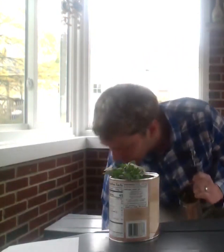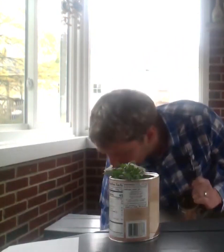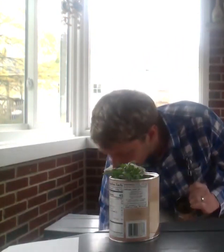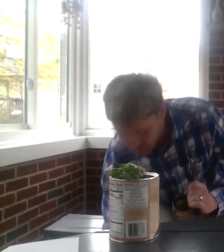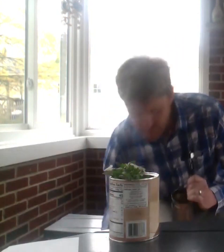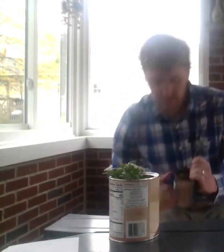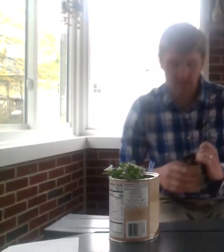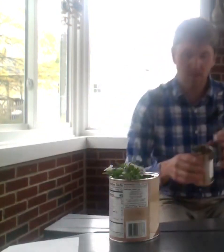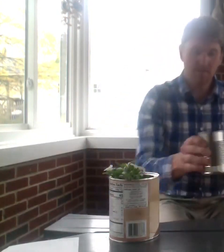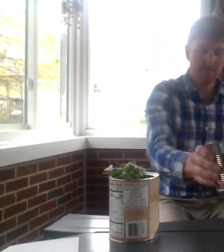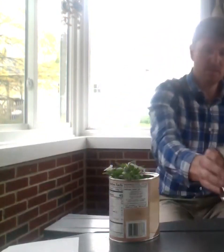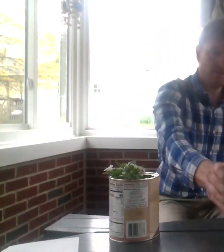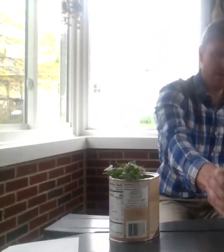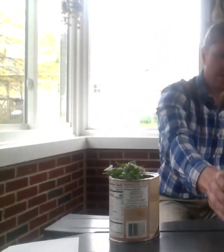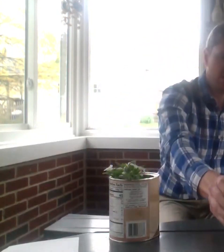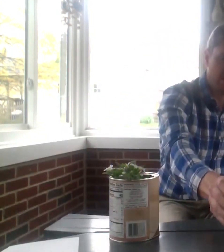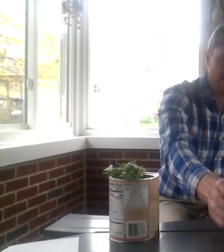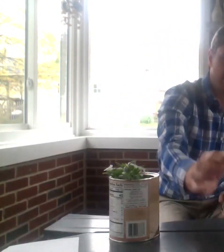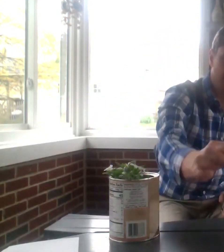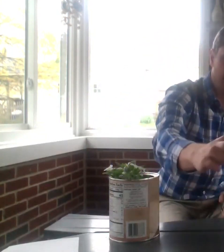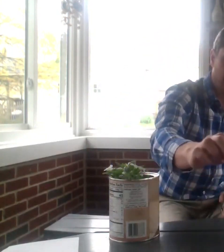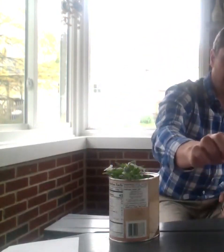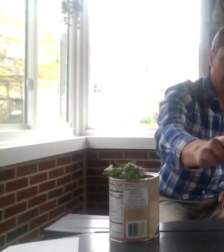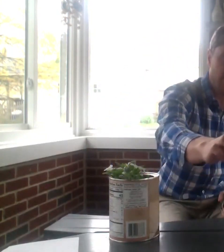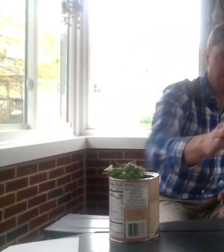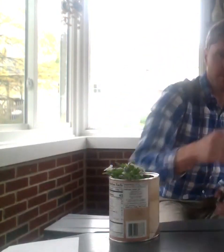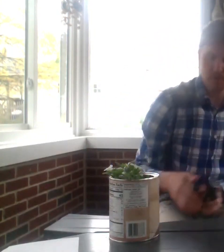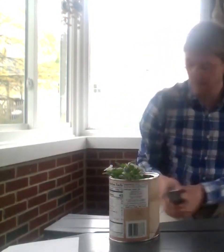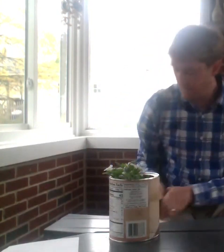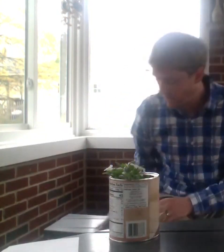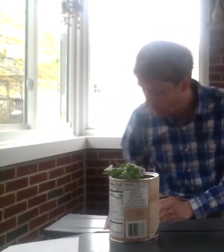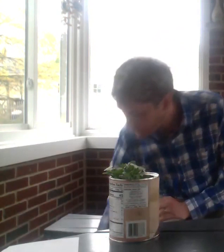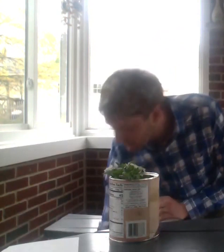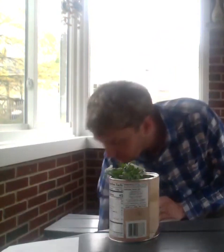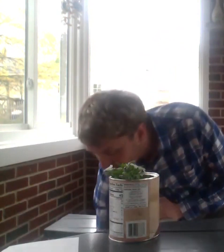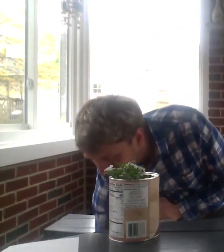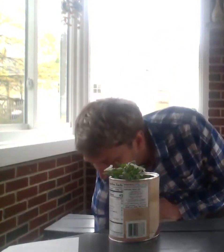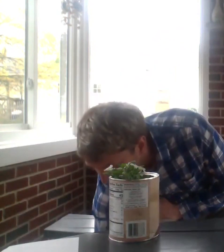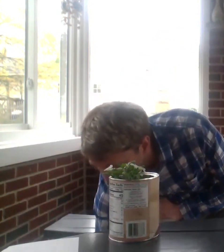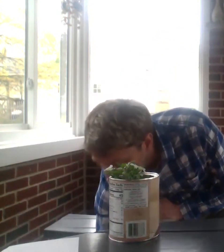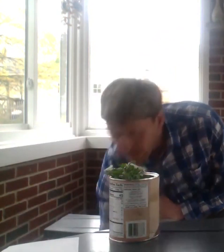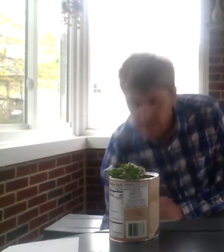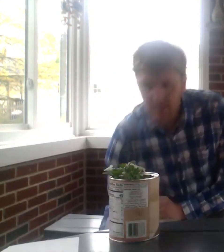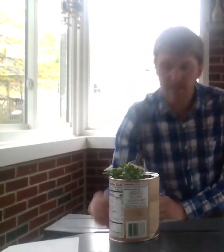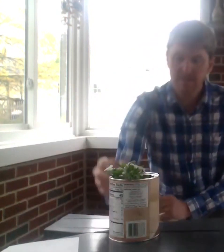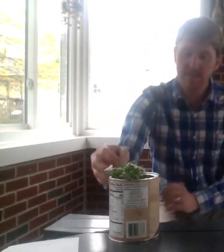You can take your flower, add some soil to it. And we're gonna take our flower,